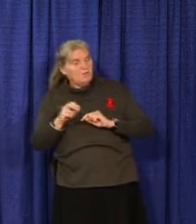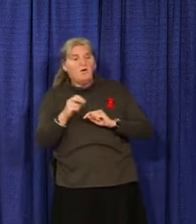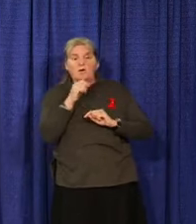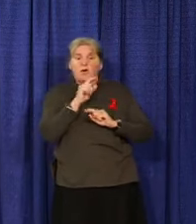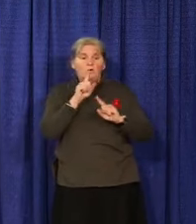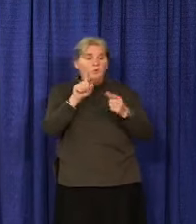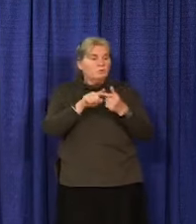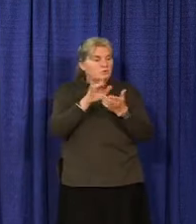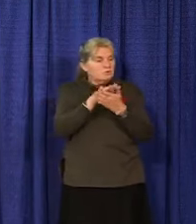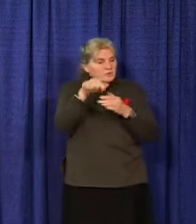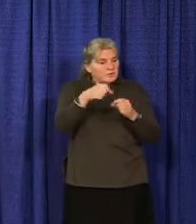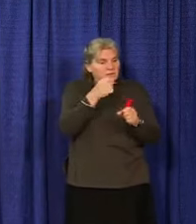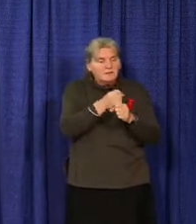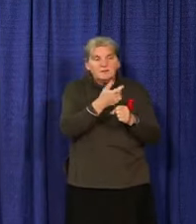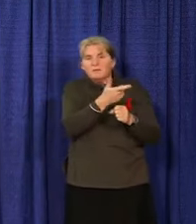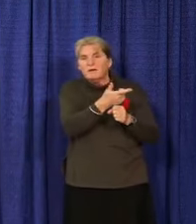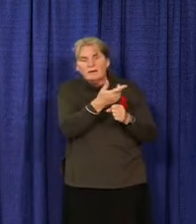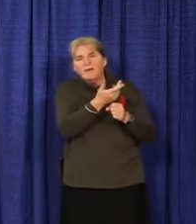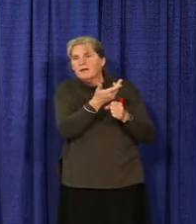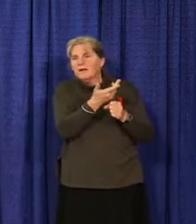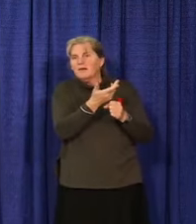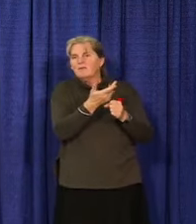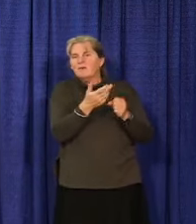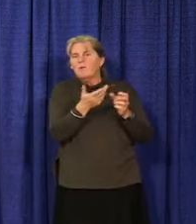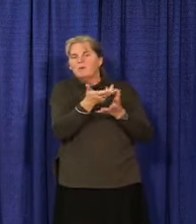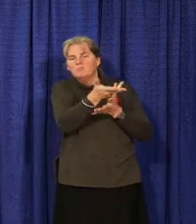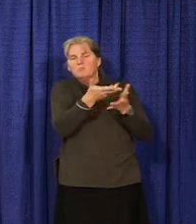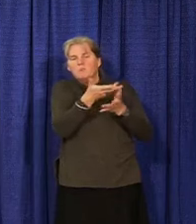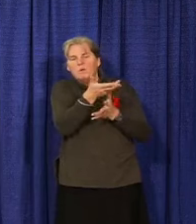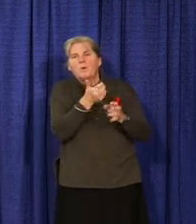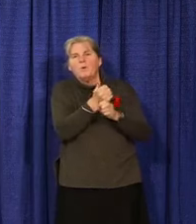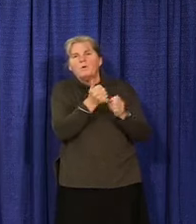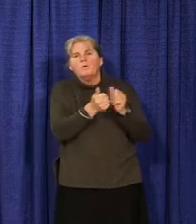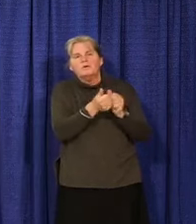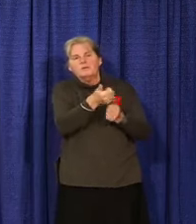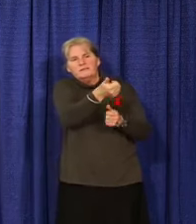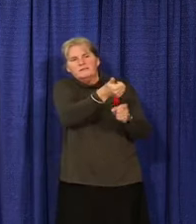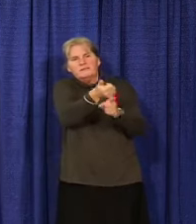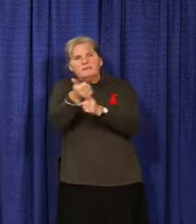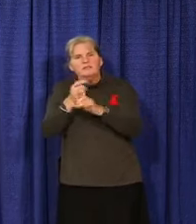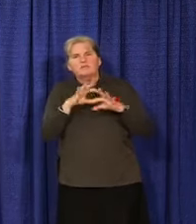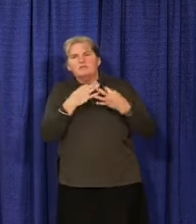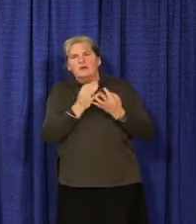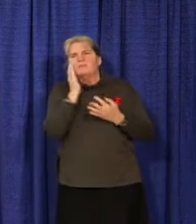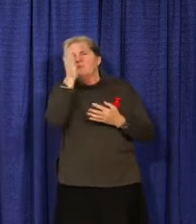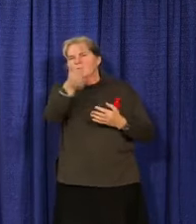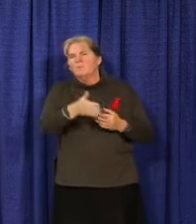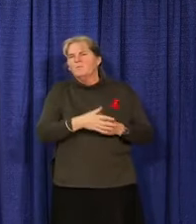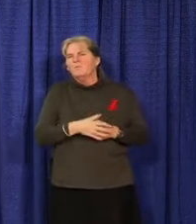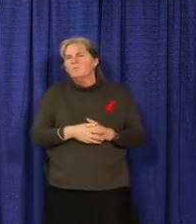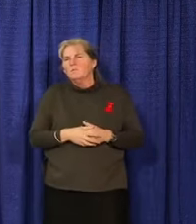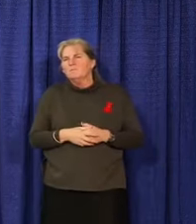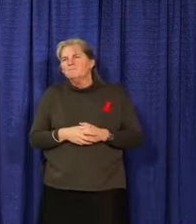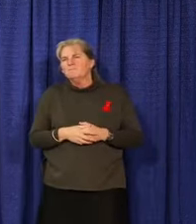to public school this year for whatever their reasons might be, we will work with each and every family.